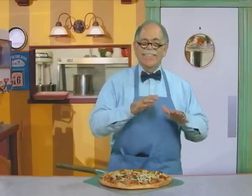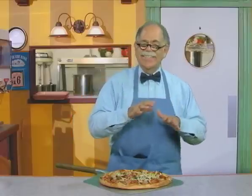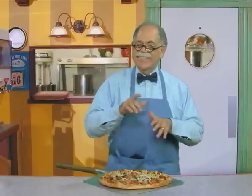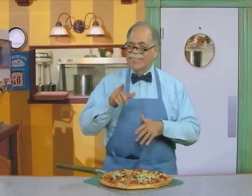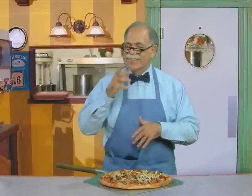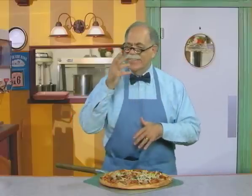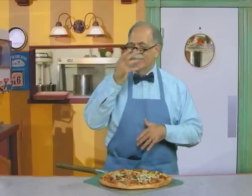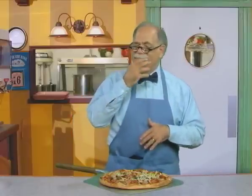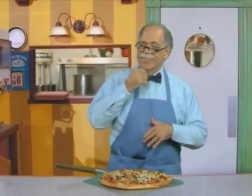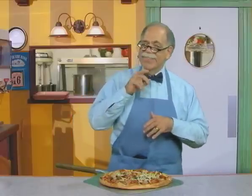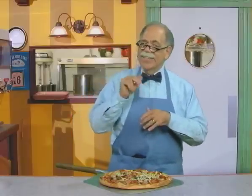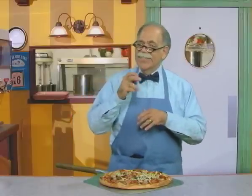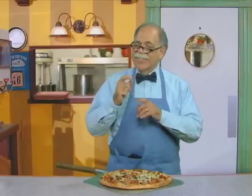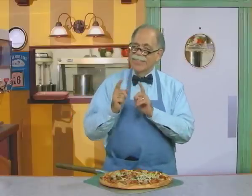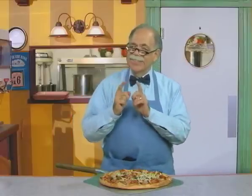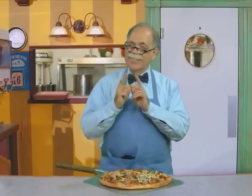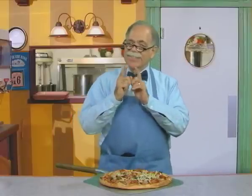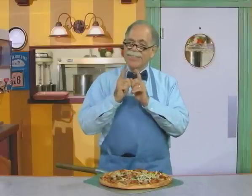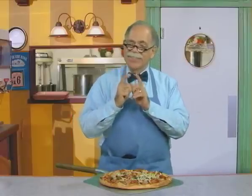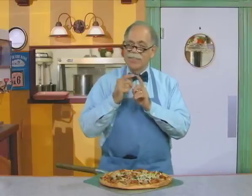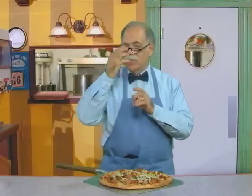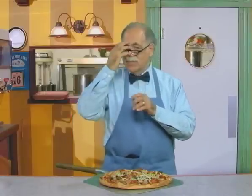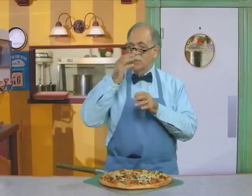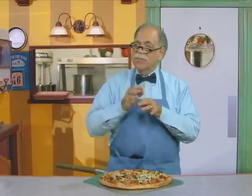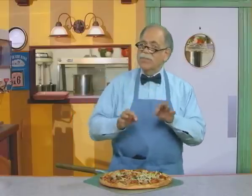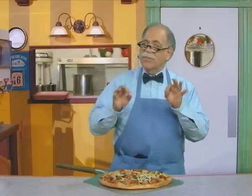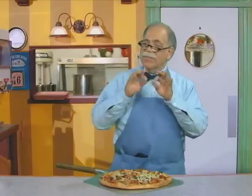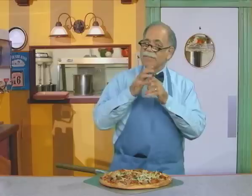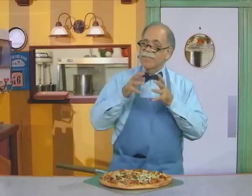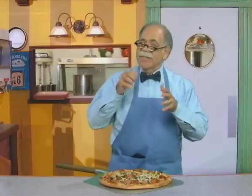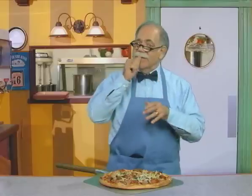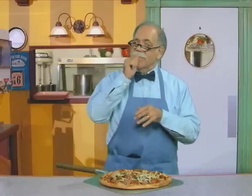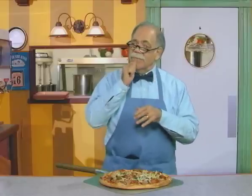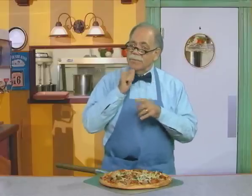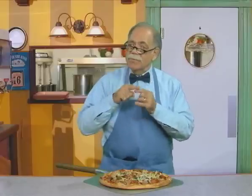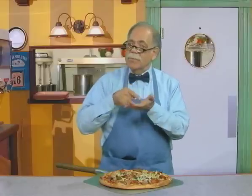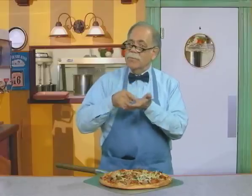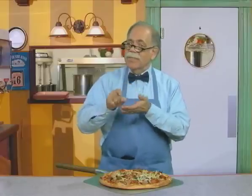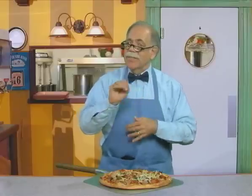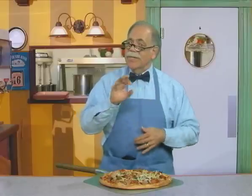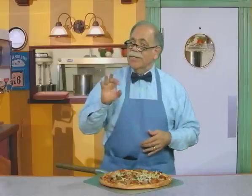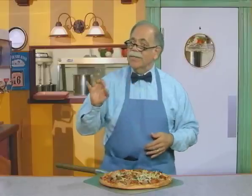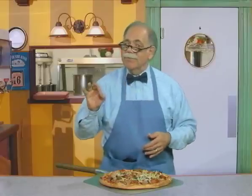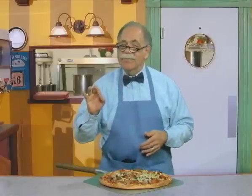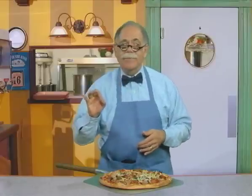IT WAS IMPORTANT TO SEE THAT PATIENCE PAID OFF.